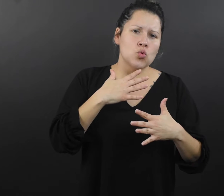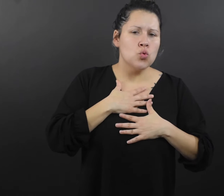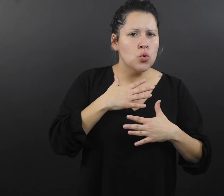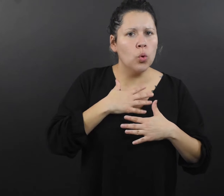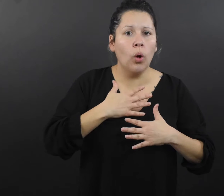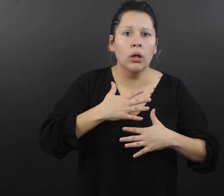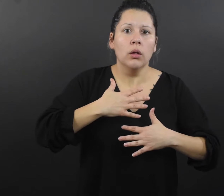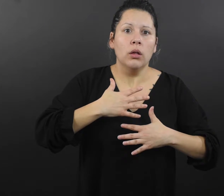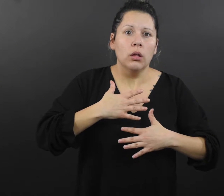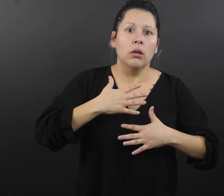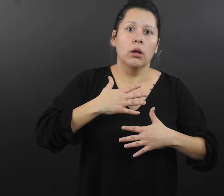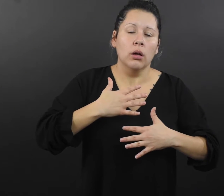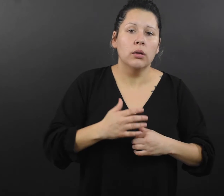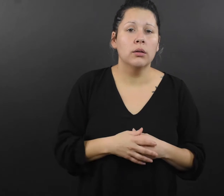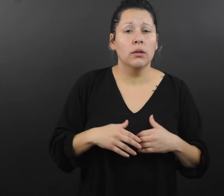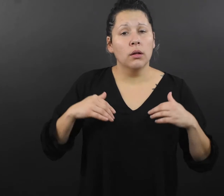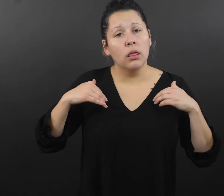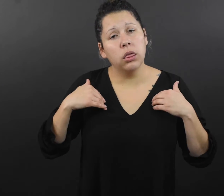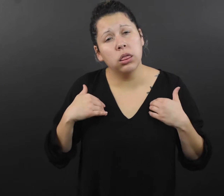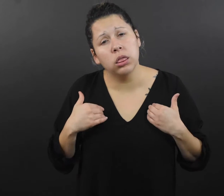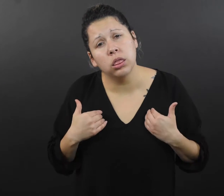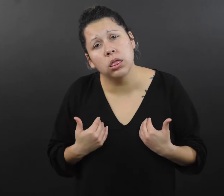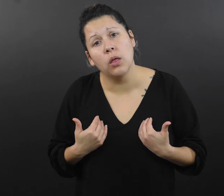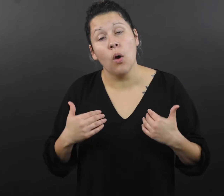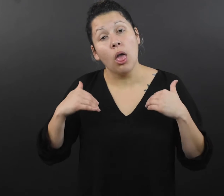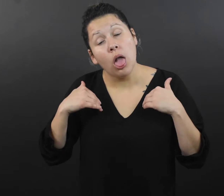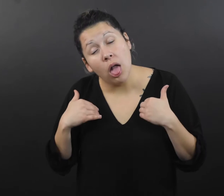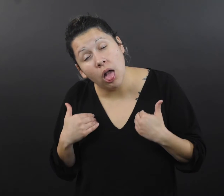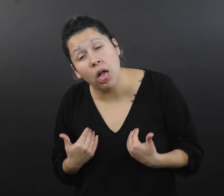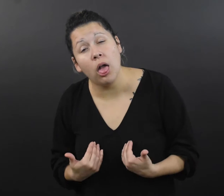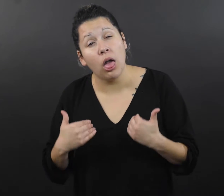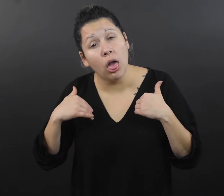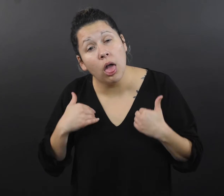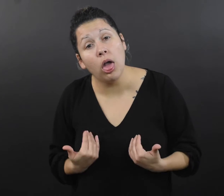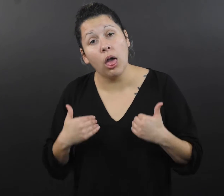Difficulty breathing or shortness of breath ● Tiredness or fatigue